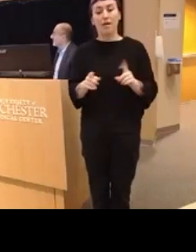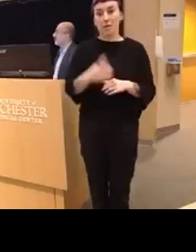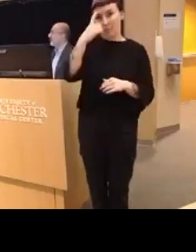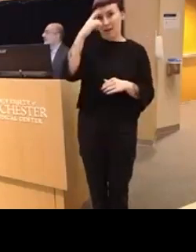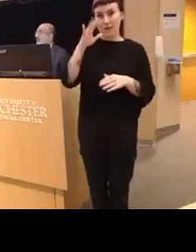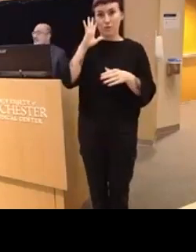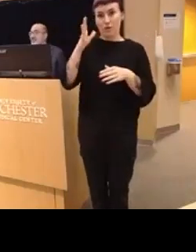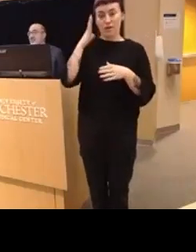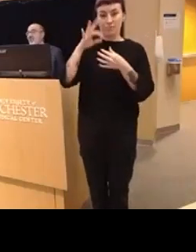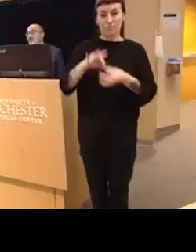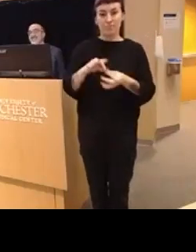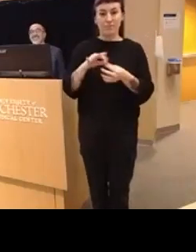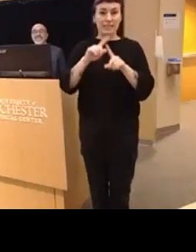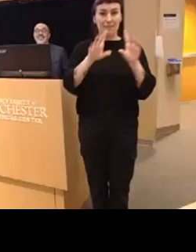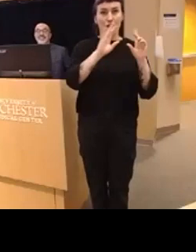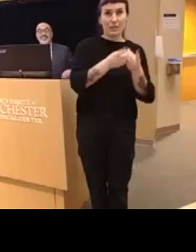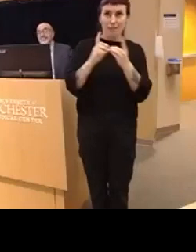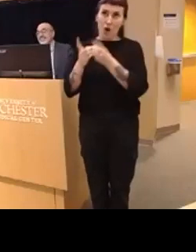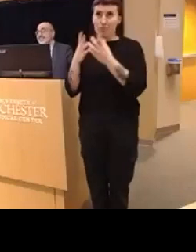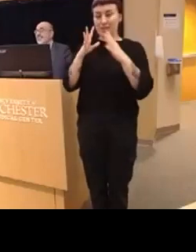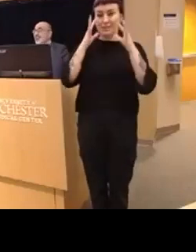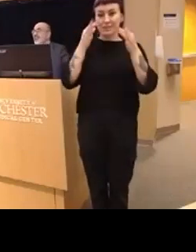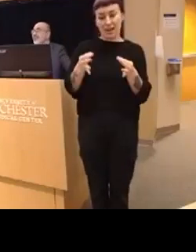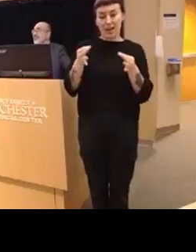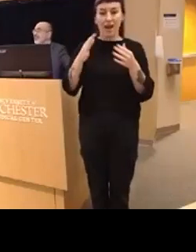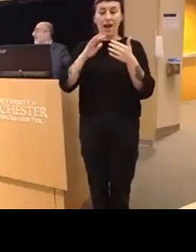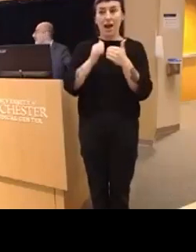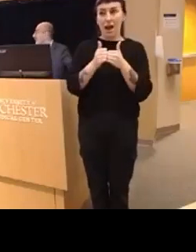a different you know departments deciding uh you know how are they going to play together